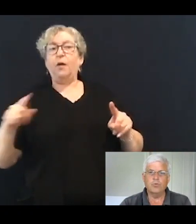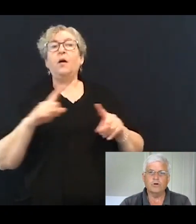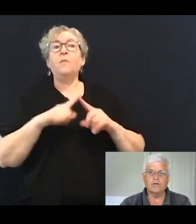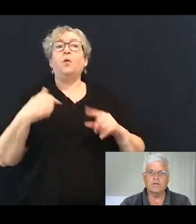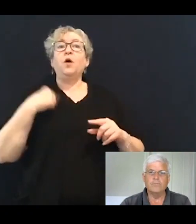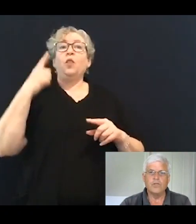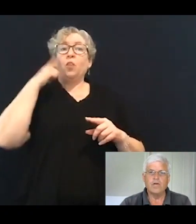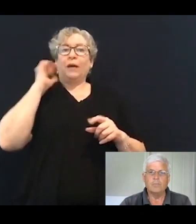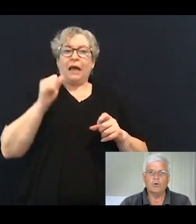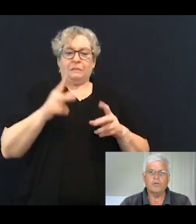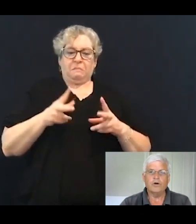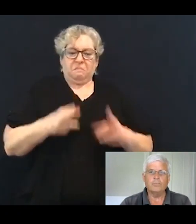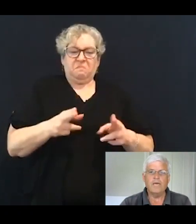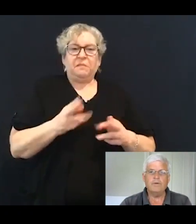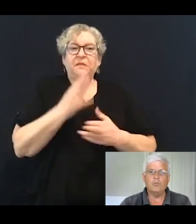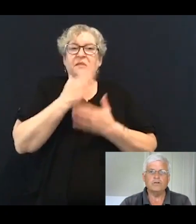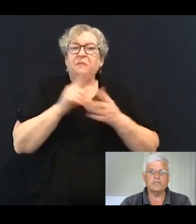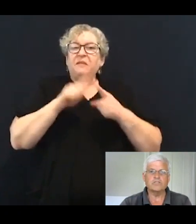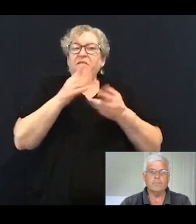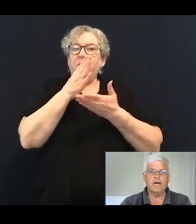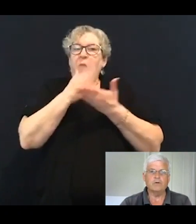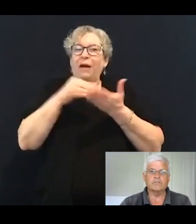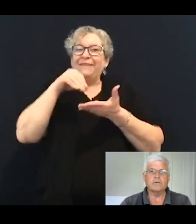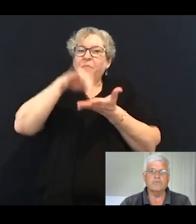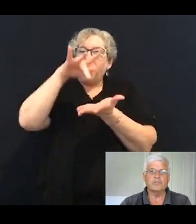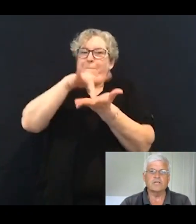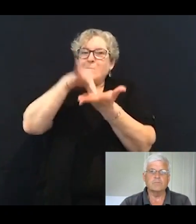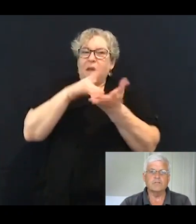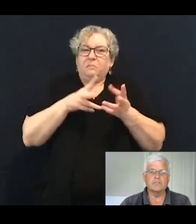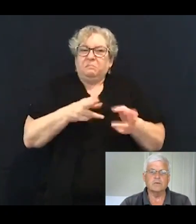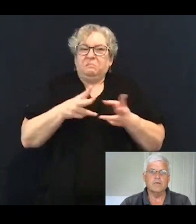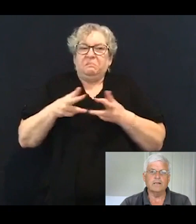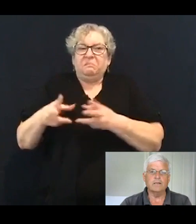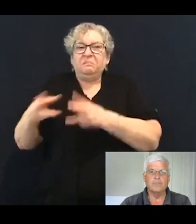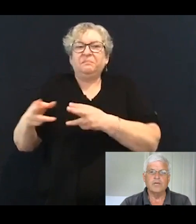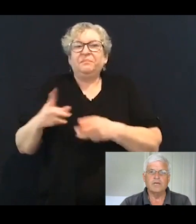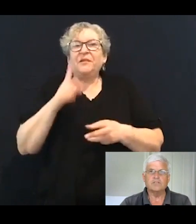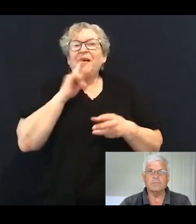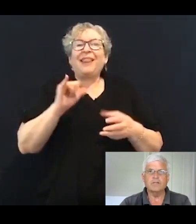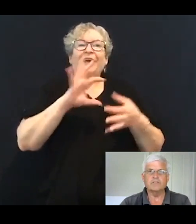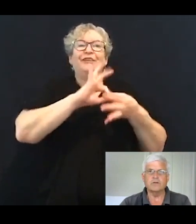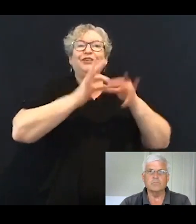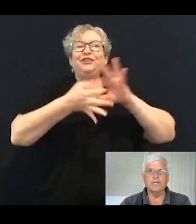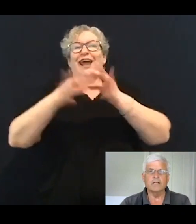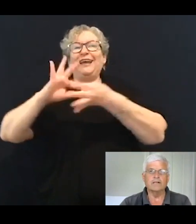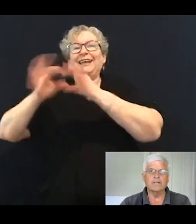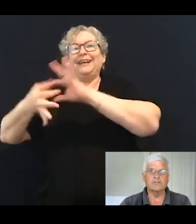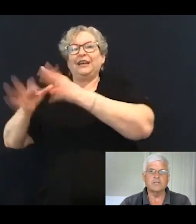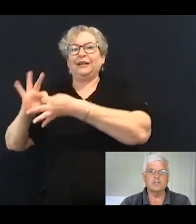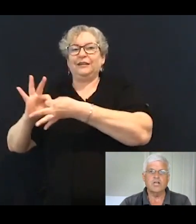But we thought maybe we could snip out some of the segments in the middle, segments that are a bit like links in a chain, and just